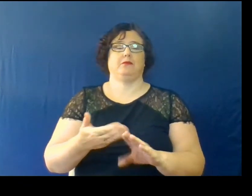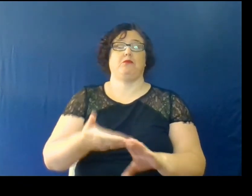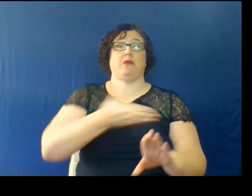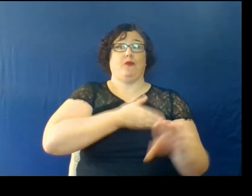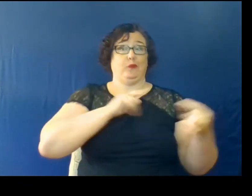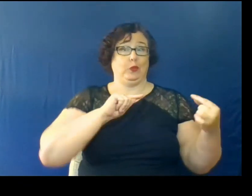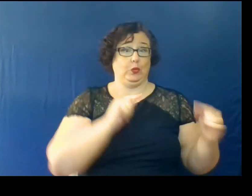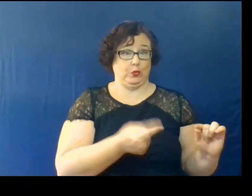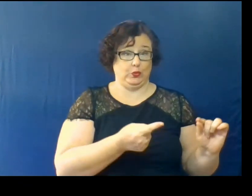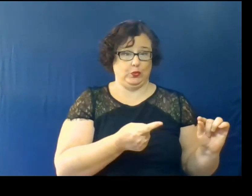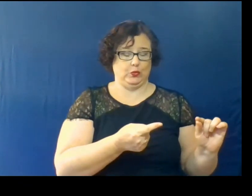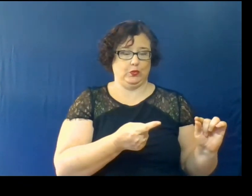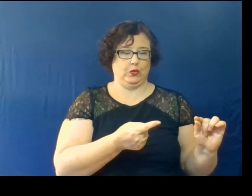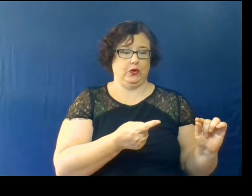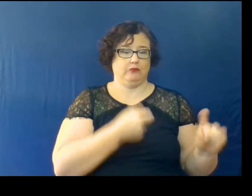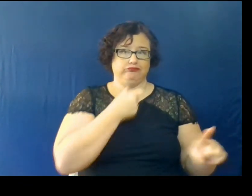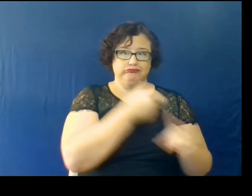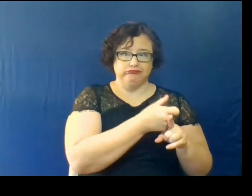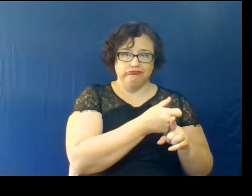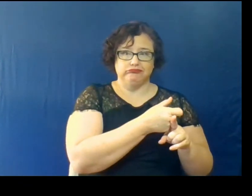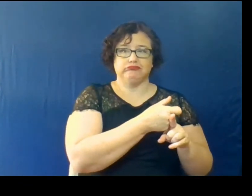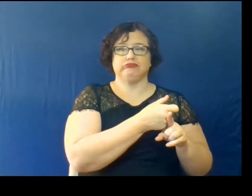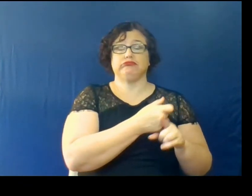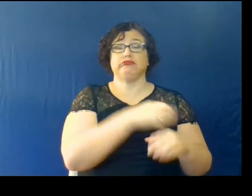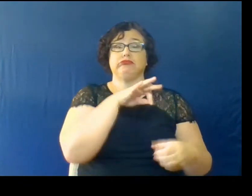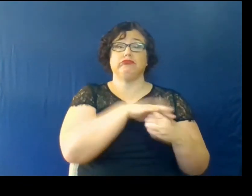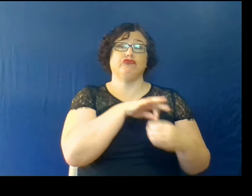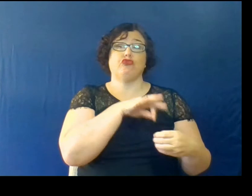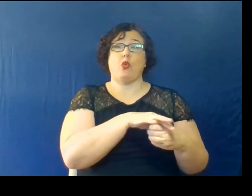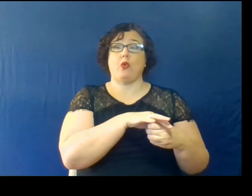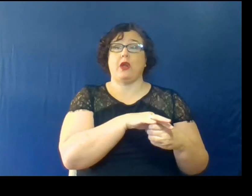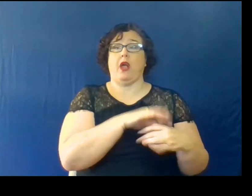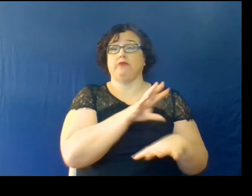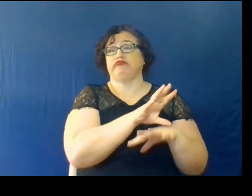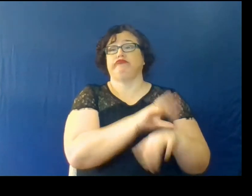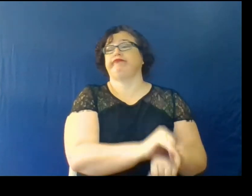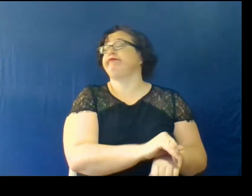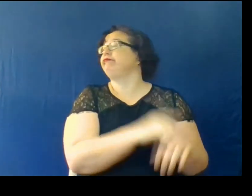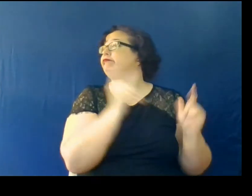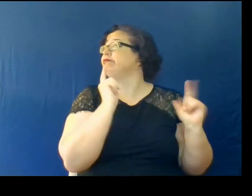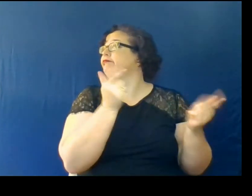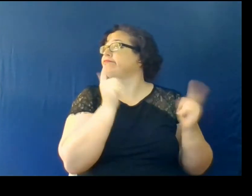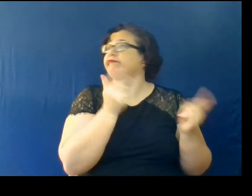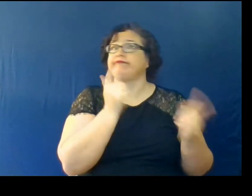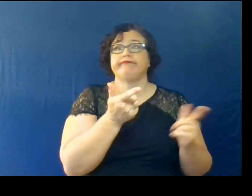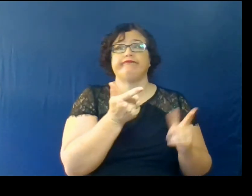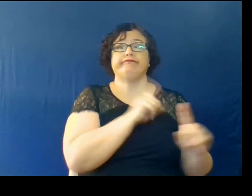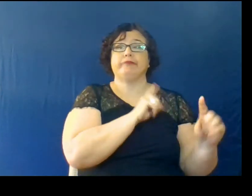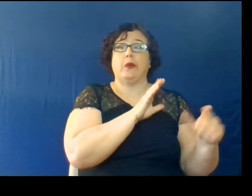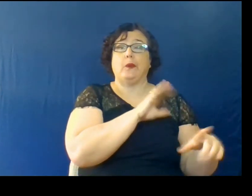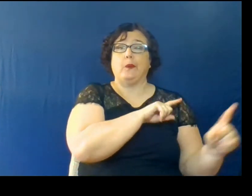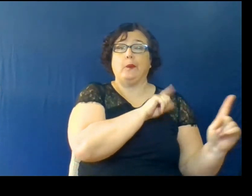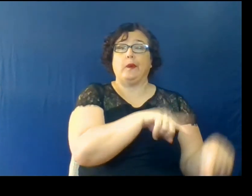you know voting was something that I took for granted, that I just went and voted and that was